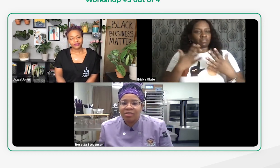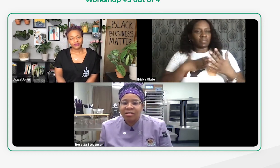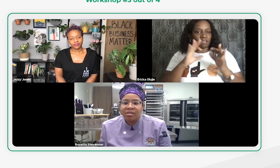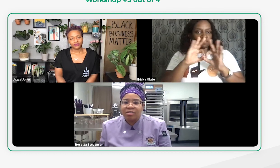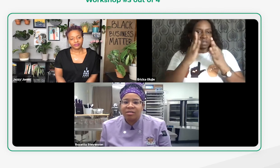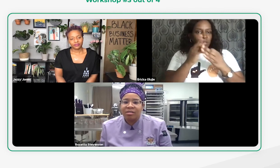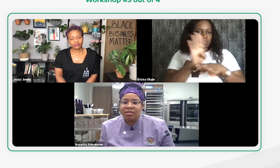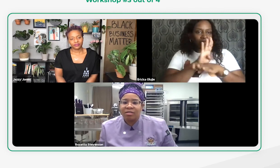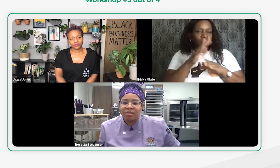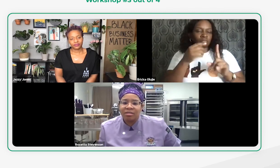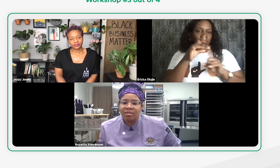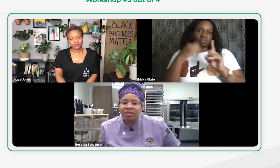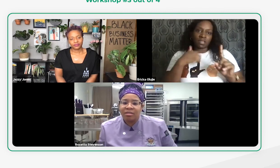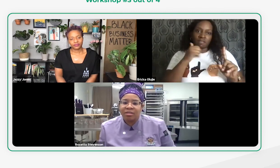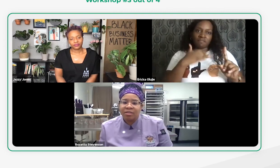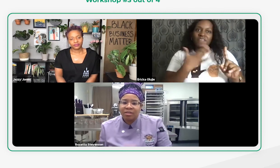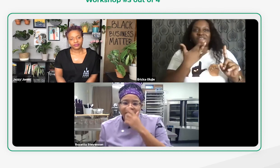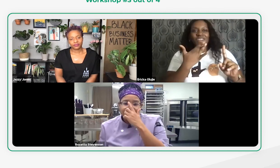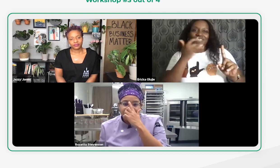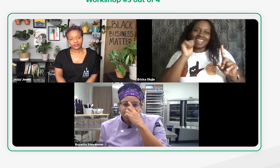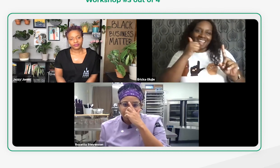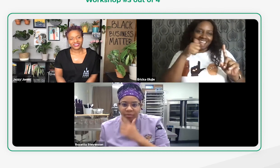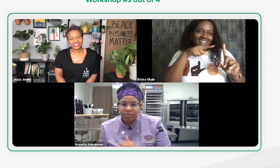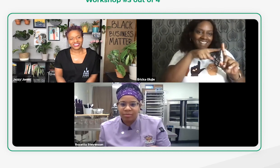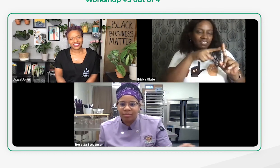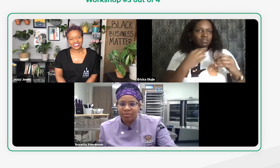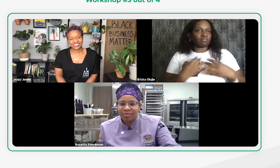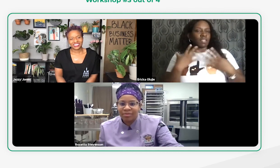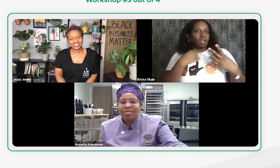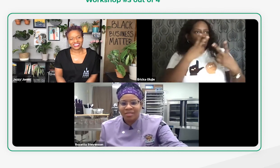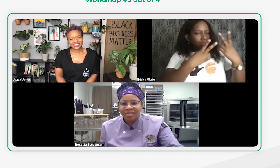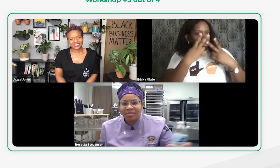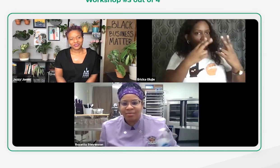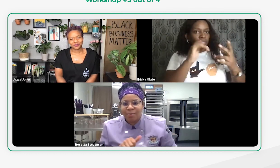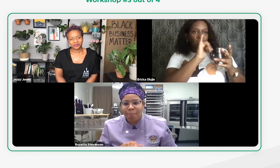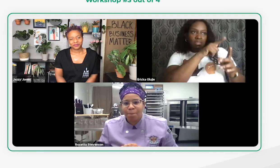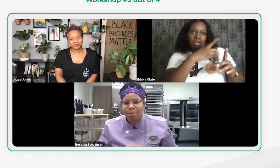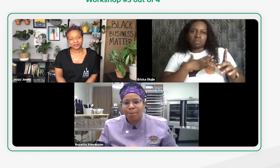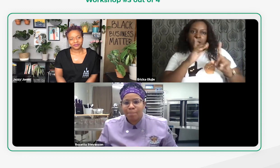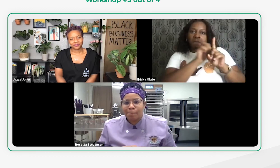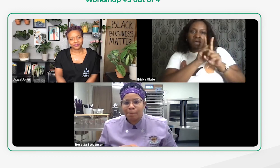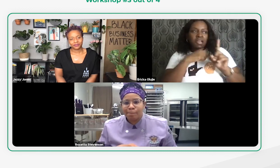Thus far I've been inspired by my family business. Of course, my favorite aunt I have watched her.